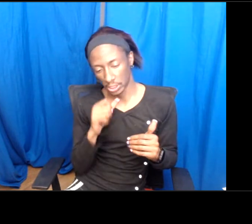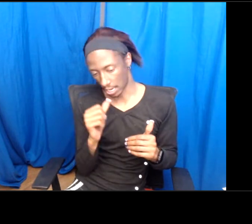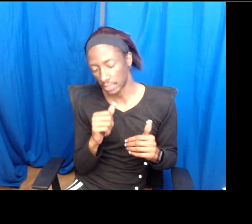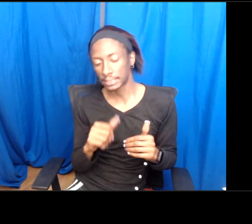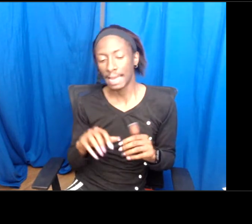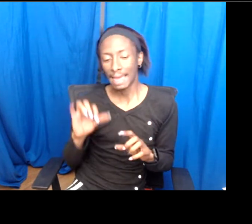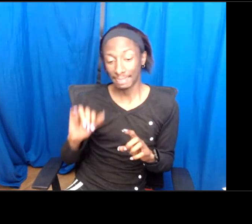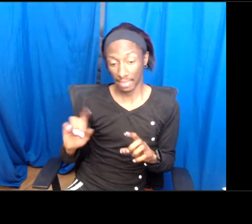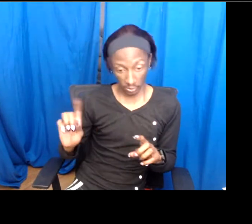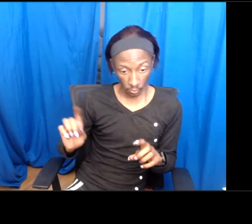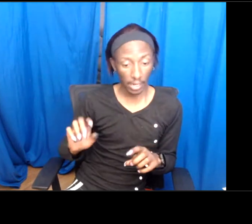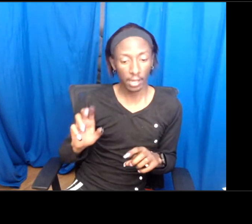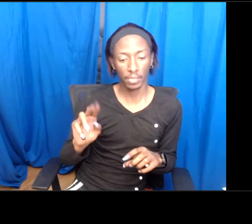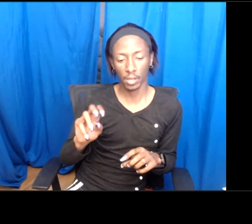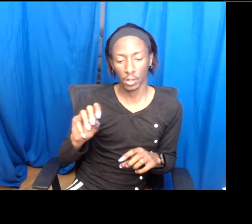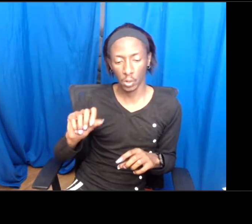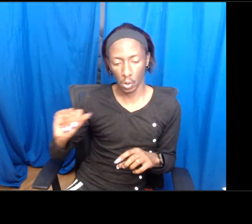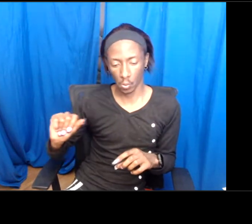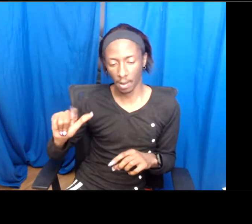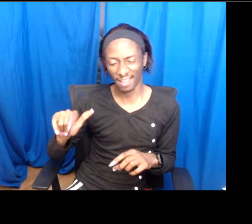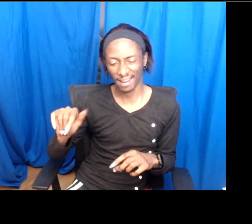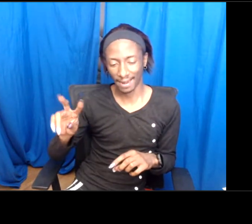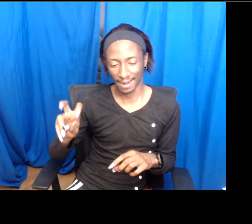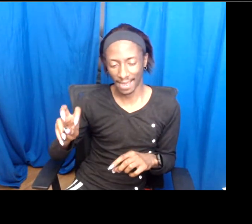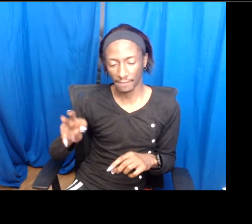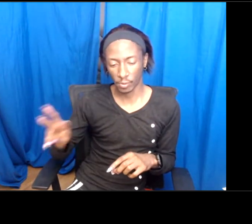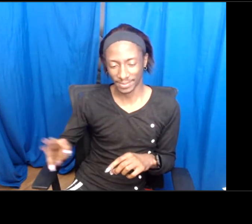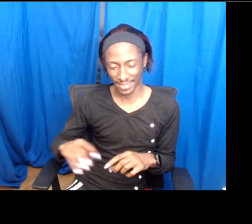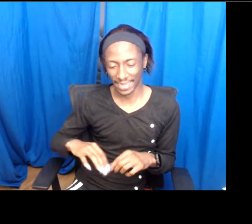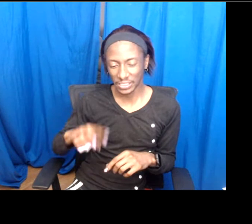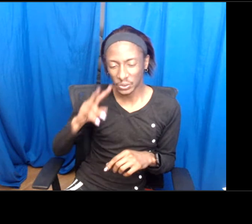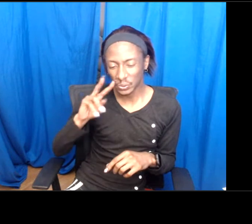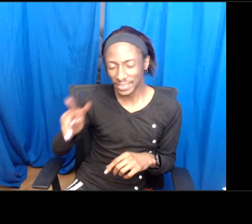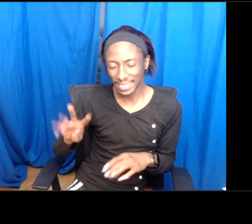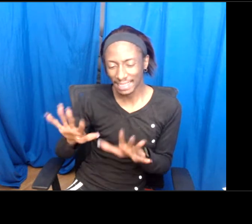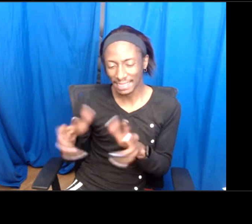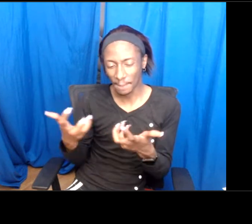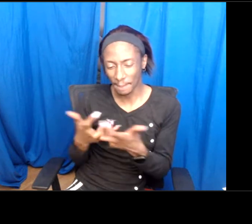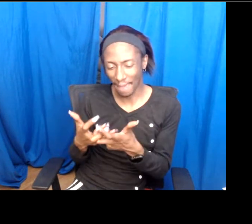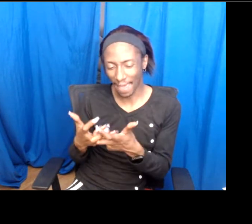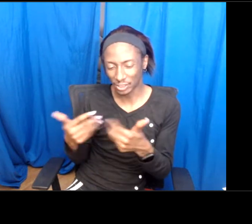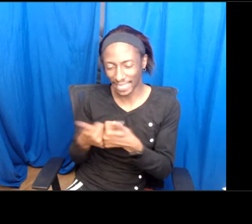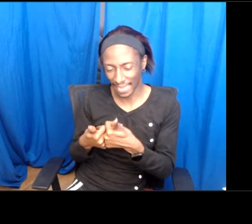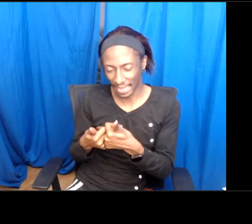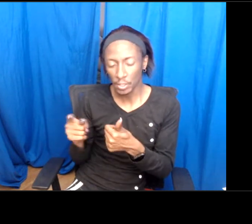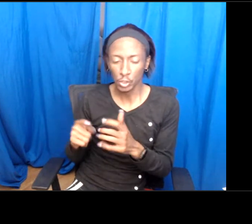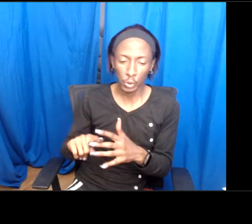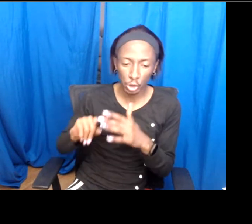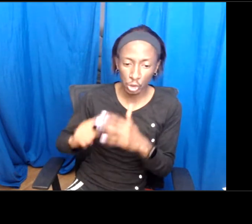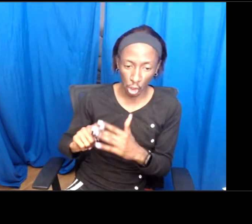If you take a look you'll see right whale matching game and you can start yourself off with an easy one and work